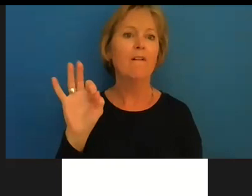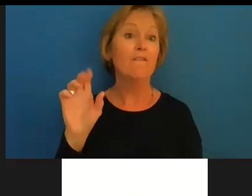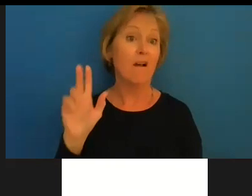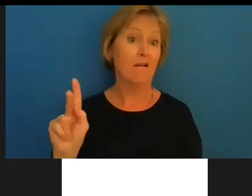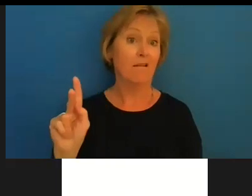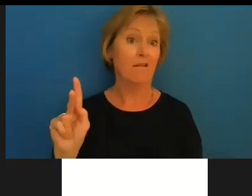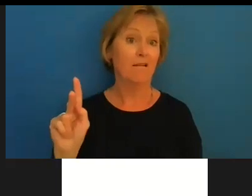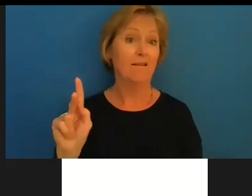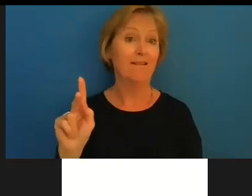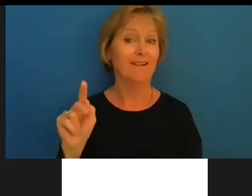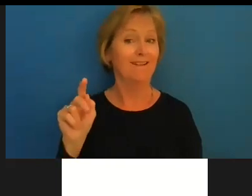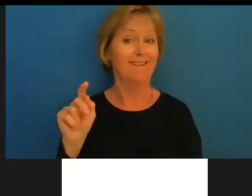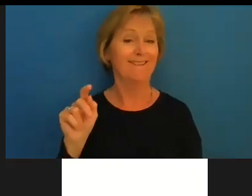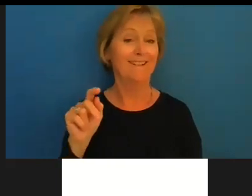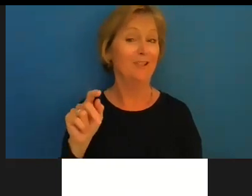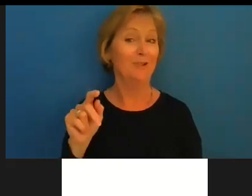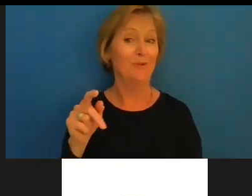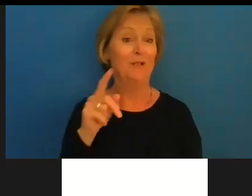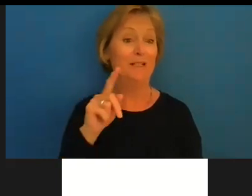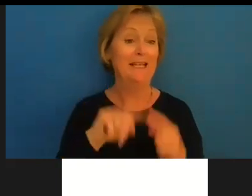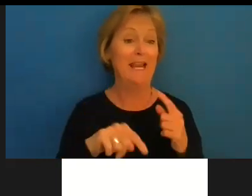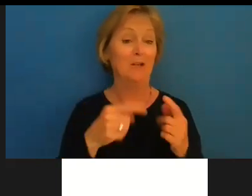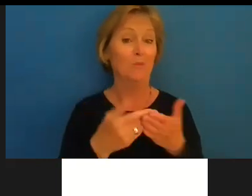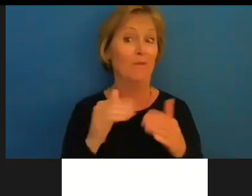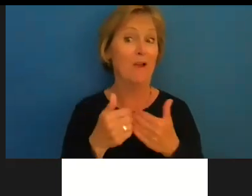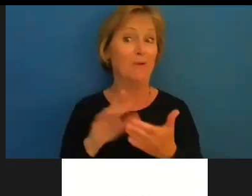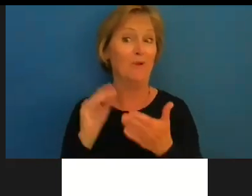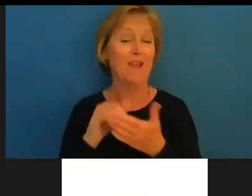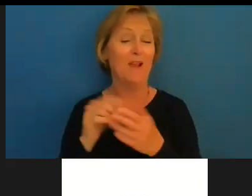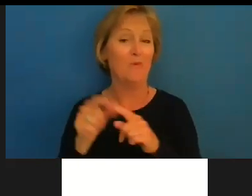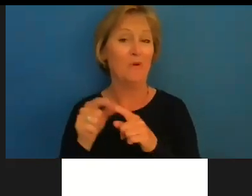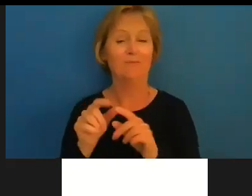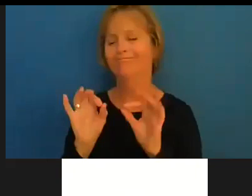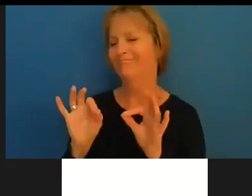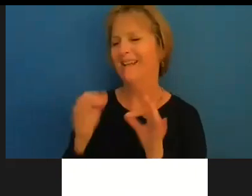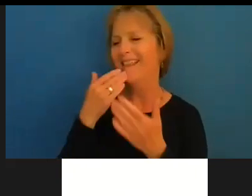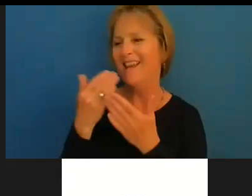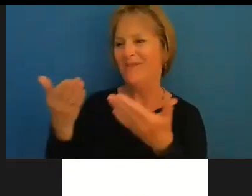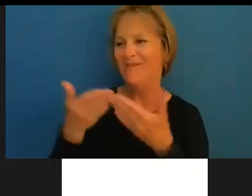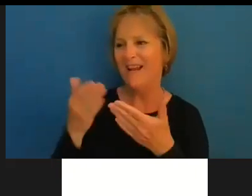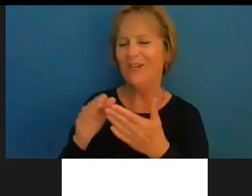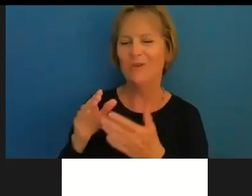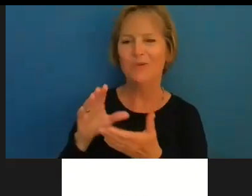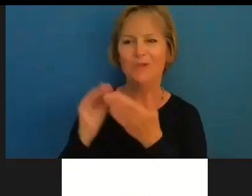Haha! Thank you so much for inviting your students, I saw that in a couple of their registrations.